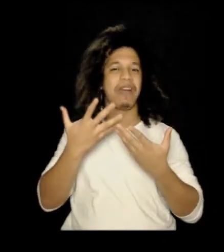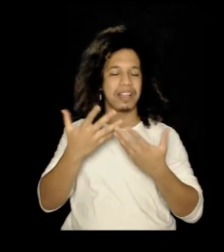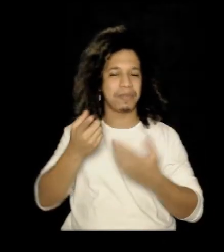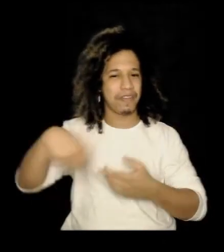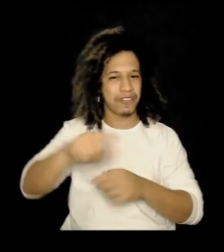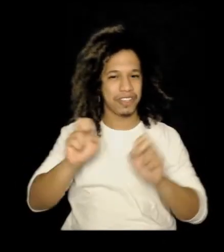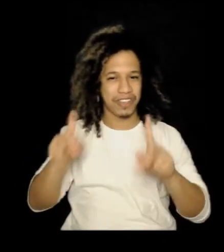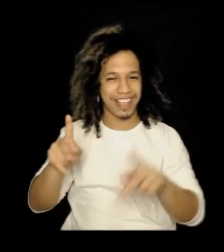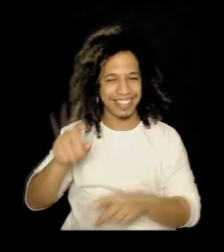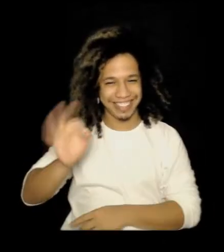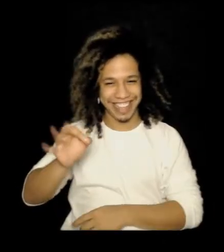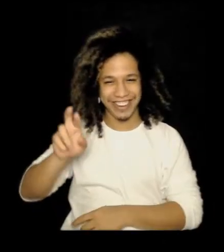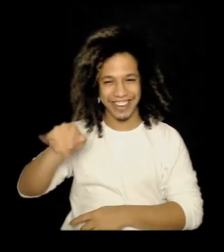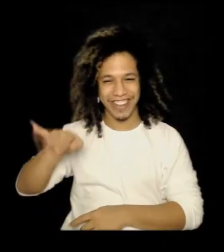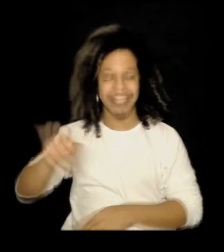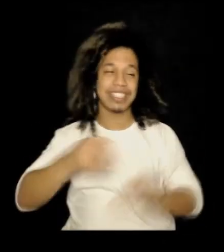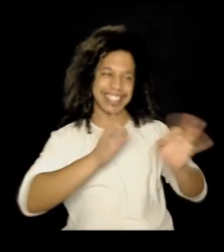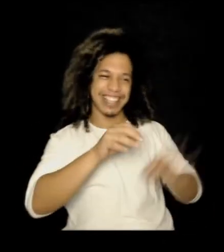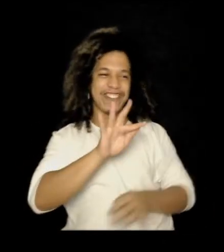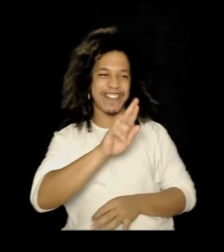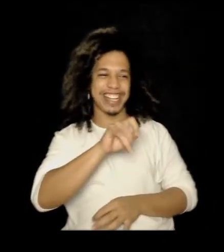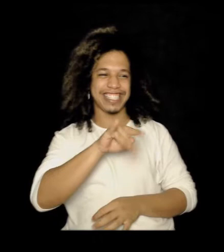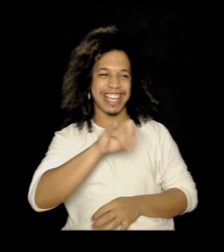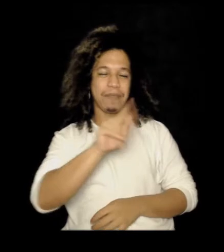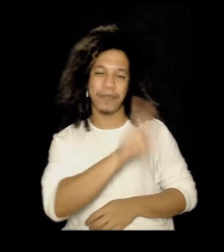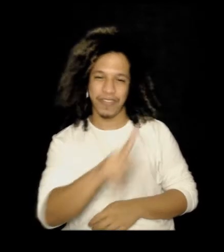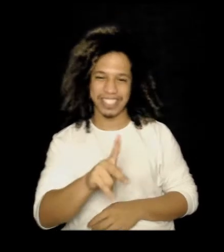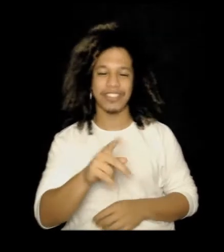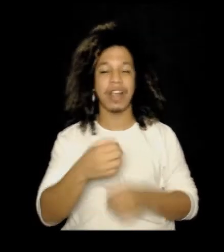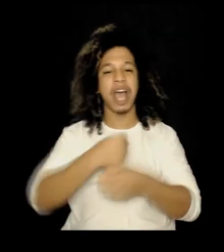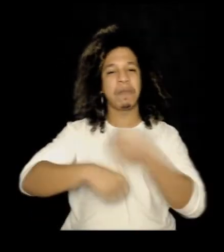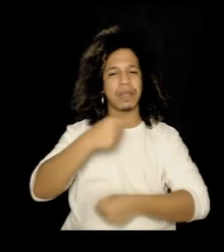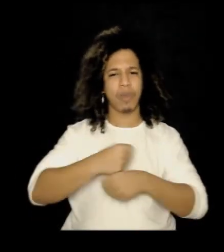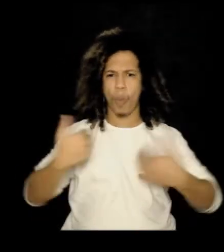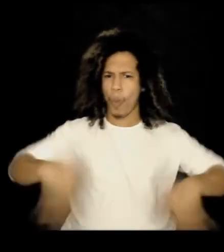we have many great surprises in stock for you! Right, Nicolly?